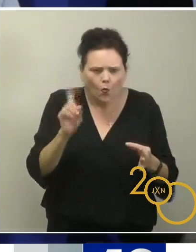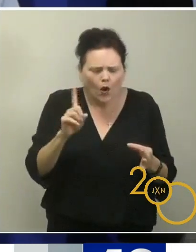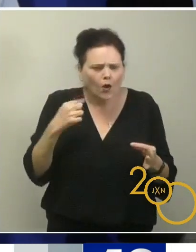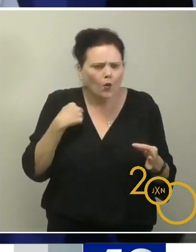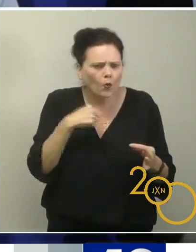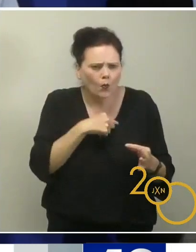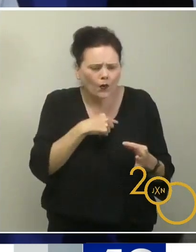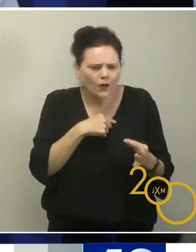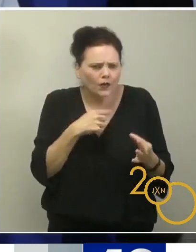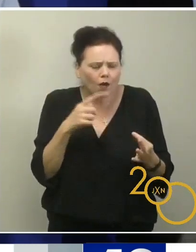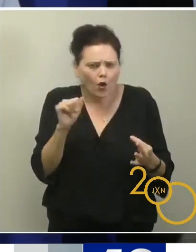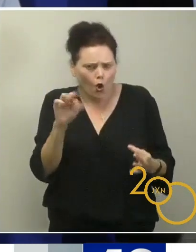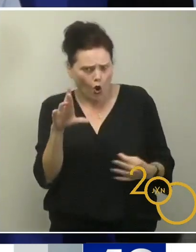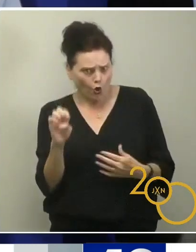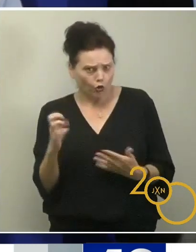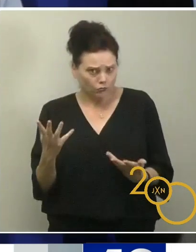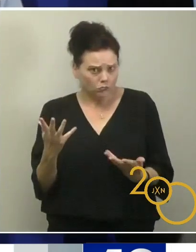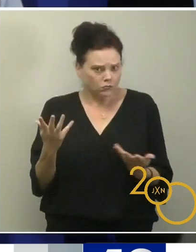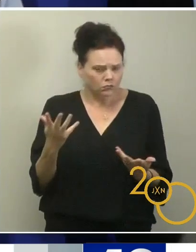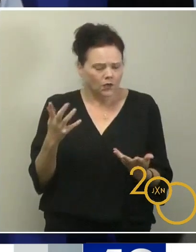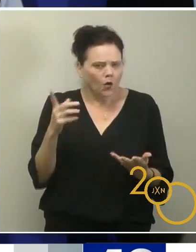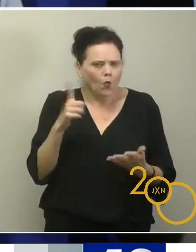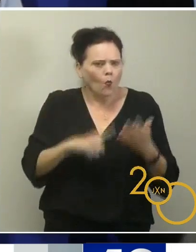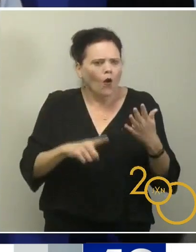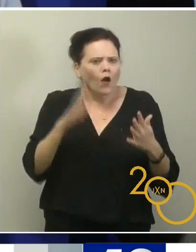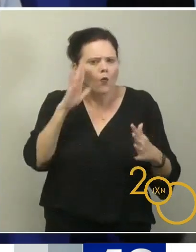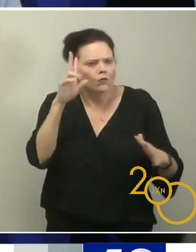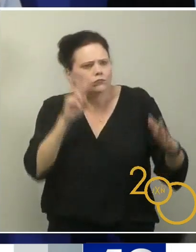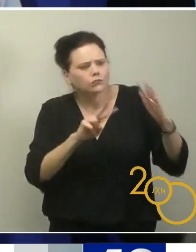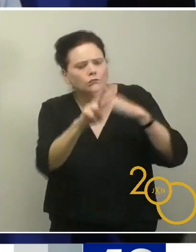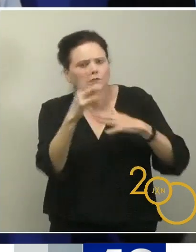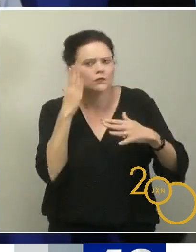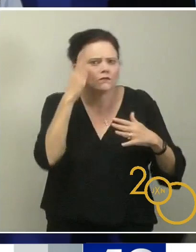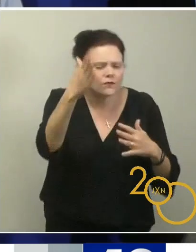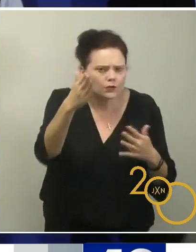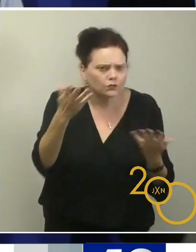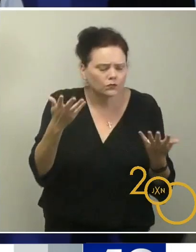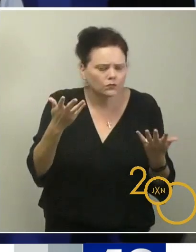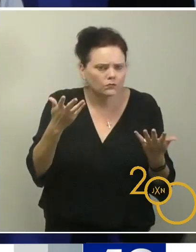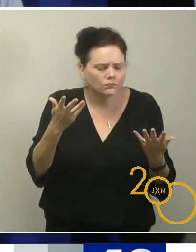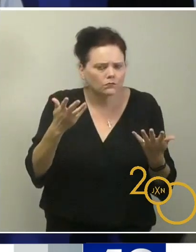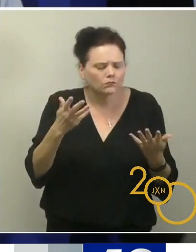I HAVE ALSO BEEN MONITORING PLAN OPERATIONS AND TRY TO TO DETERMINE WHERE WE REALLY